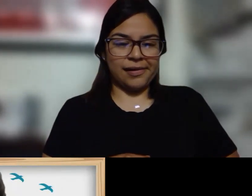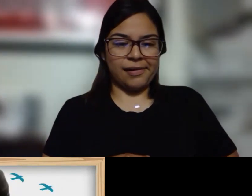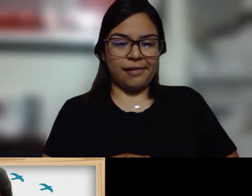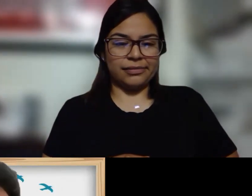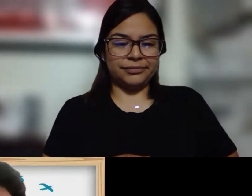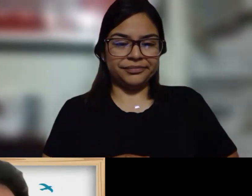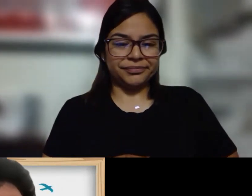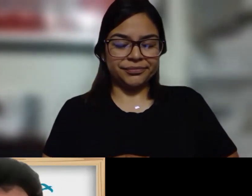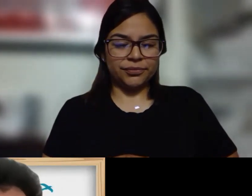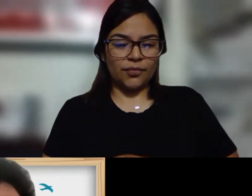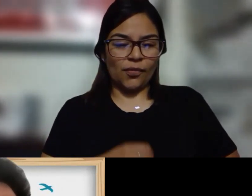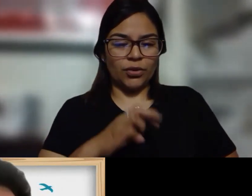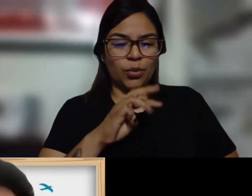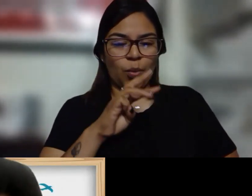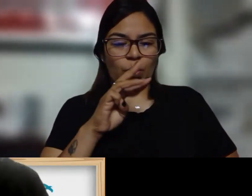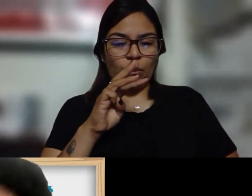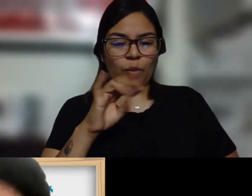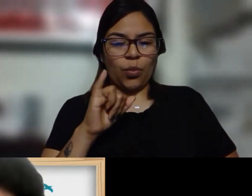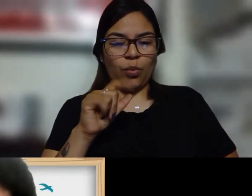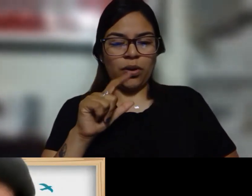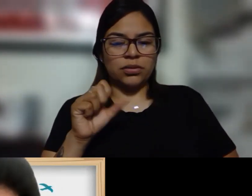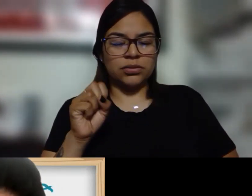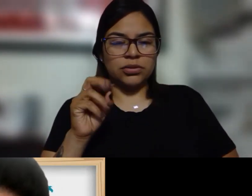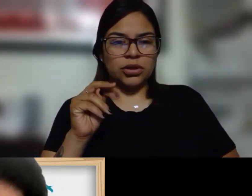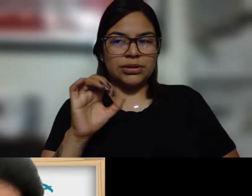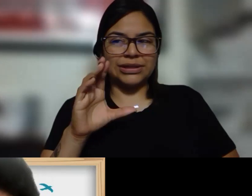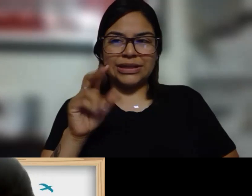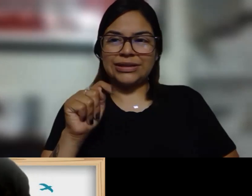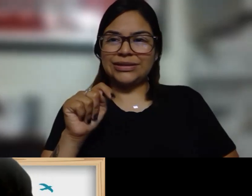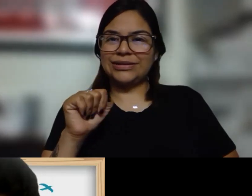just want to kind of just real quick add on that CTI was previously known as the Coleman model so